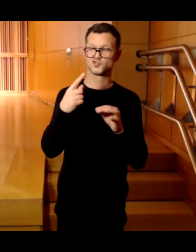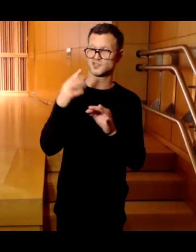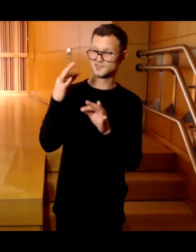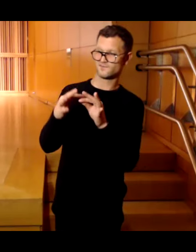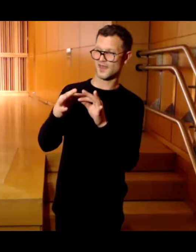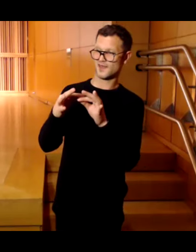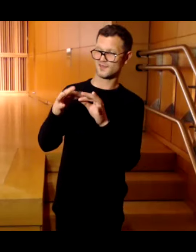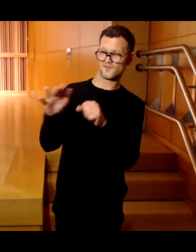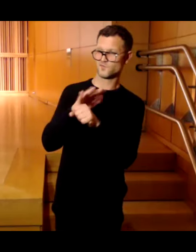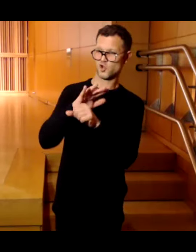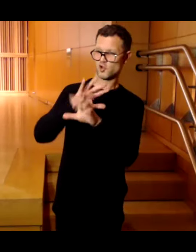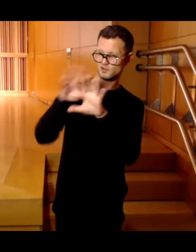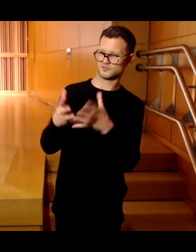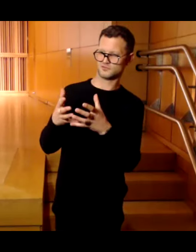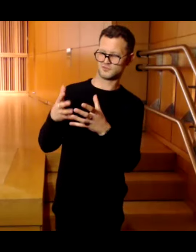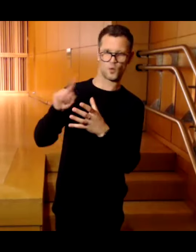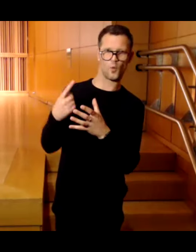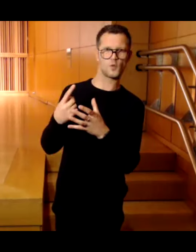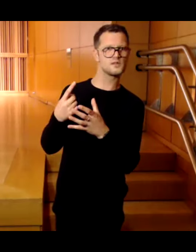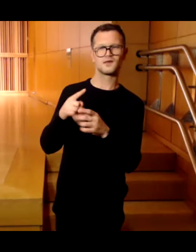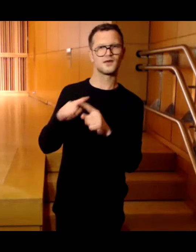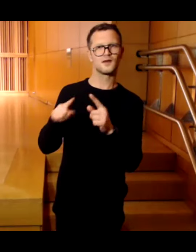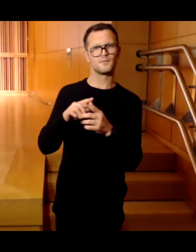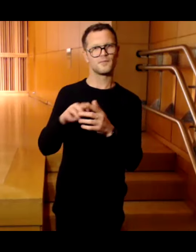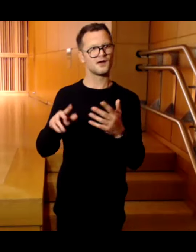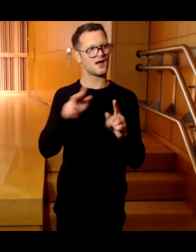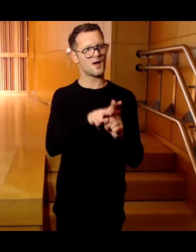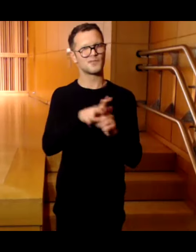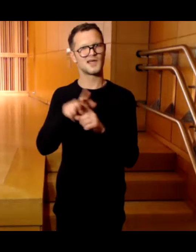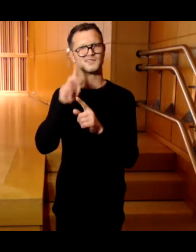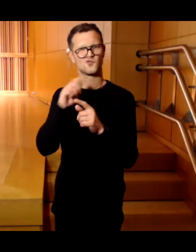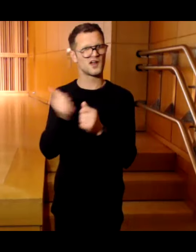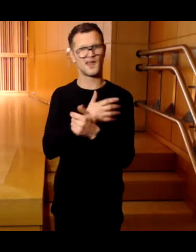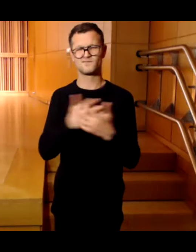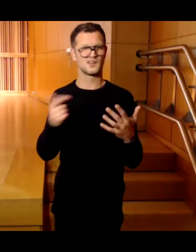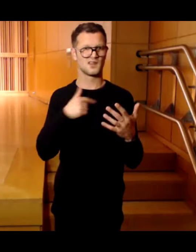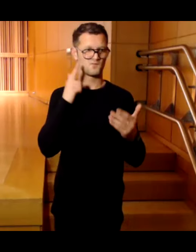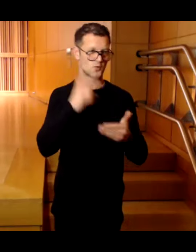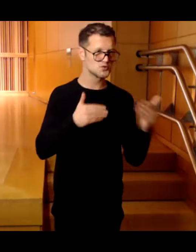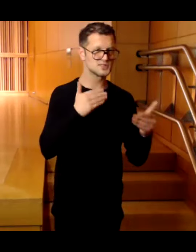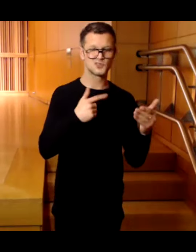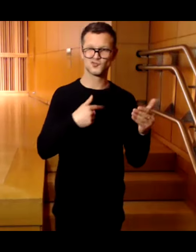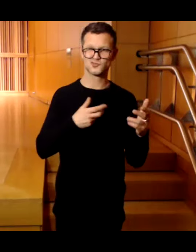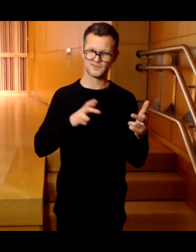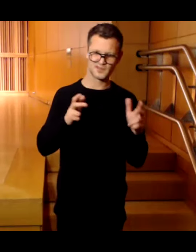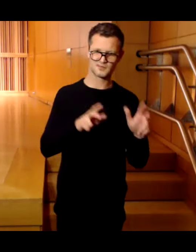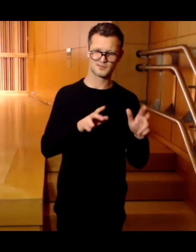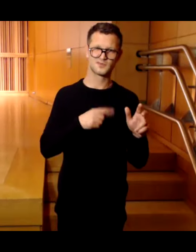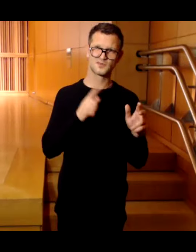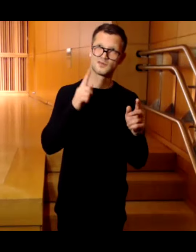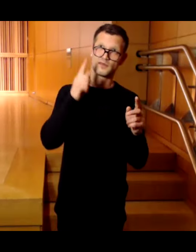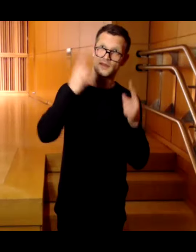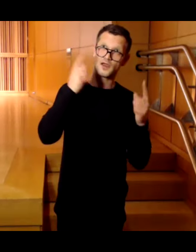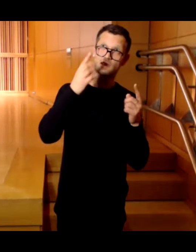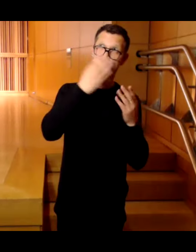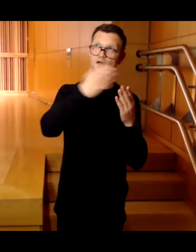But instead is a series of deliberate procedures by which one trains and focuses one's energies and commitments toward the needs of the larger community.